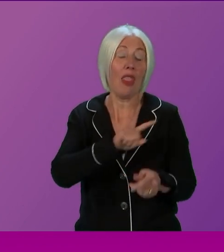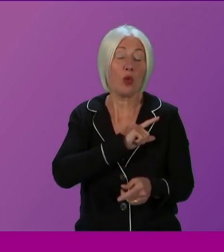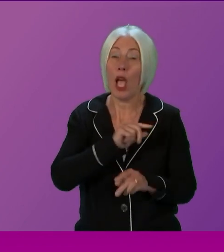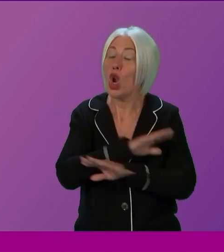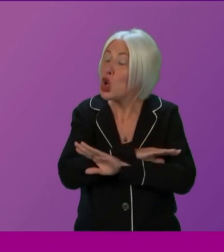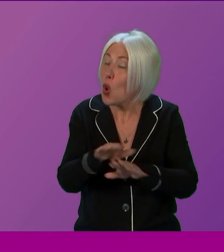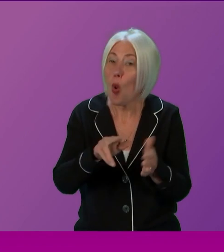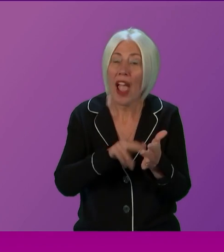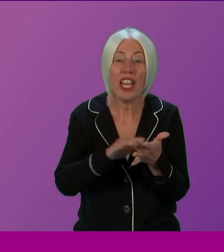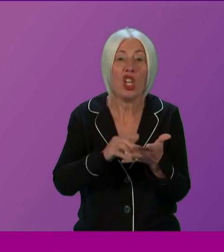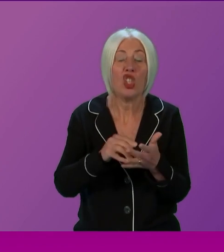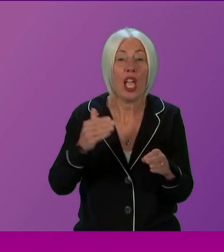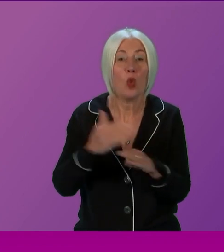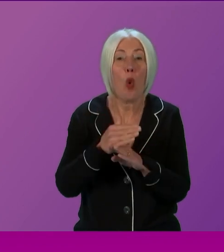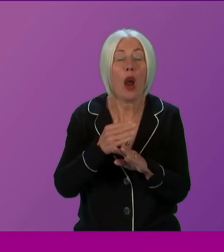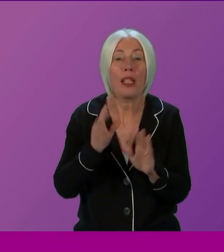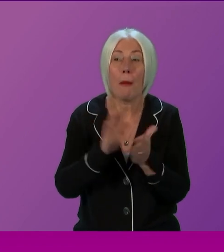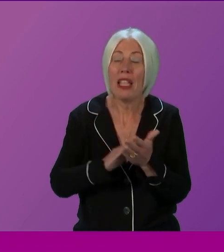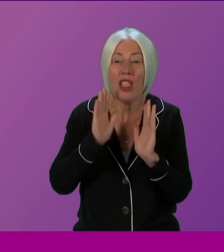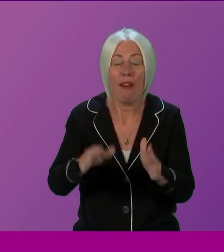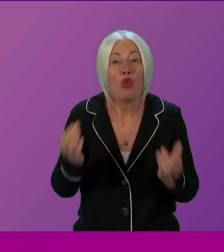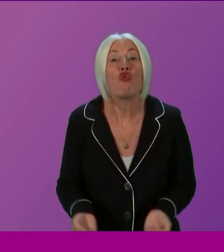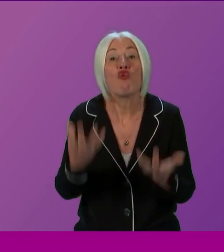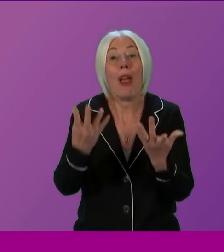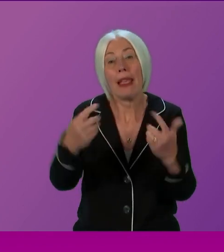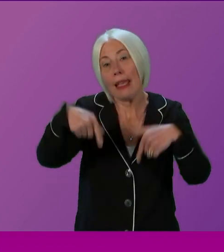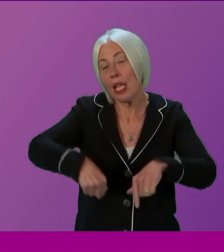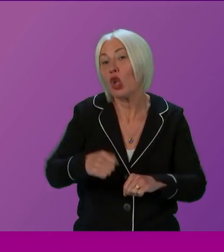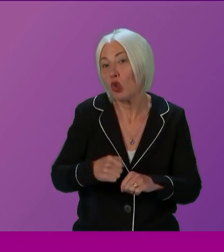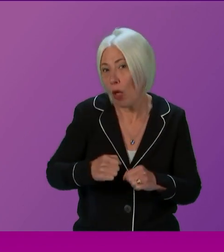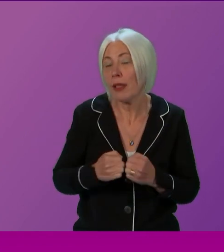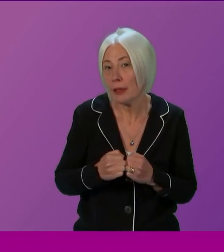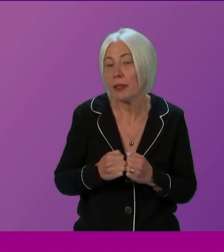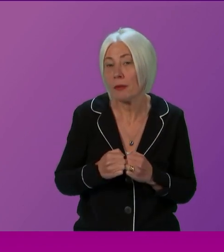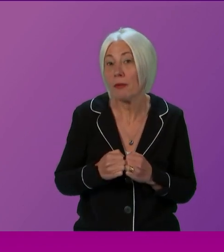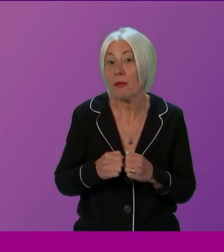have been forced to strike in Scotland. In fact, in terms of our agenda for change,